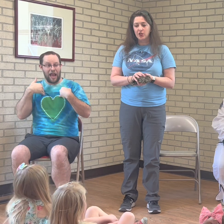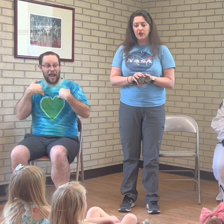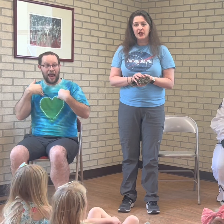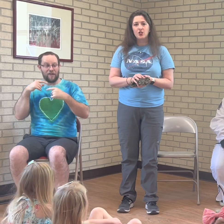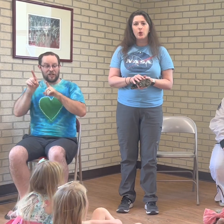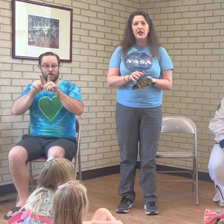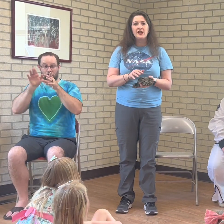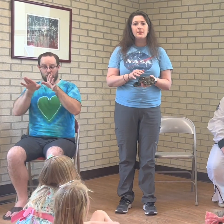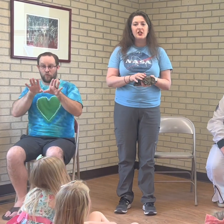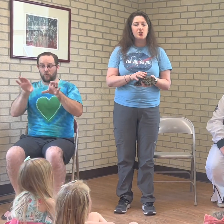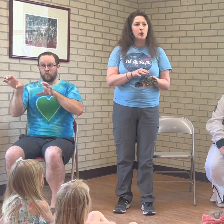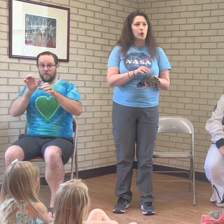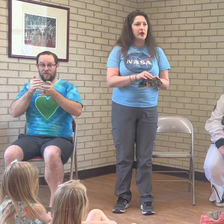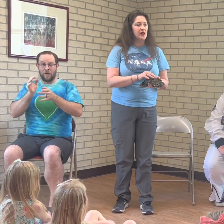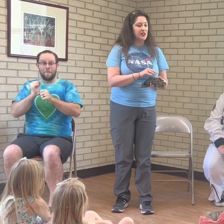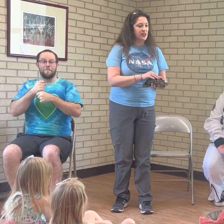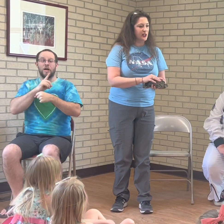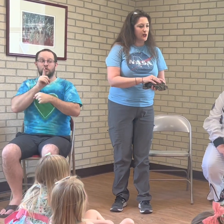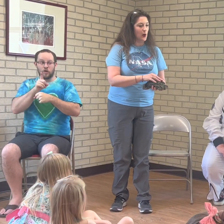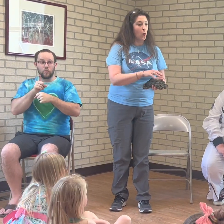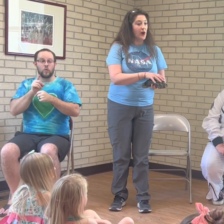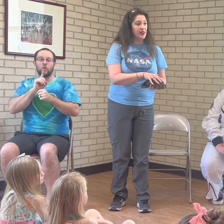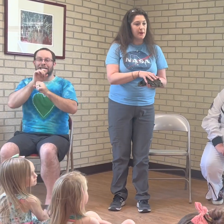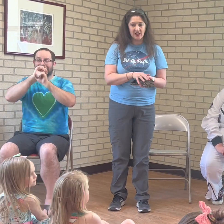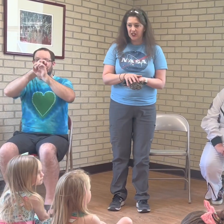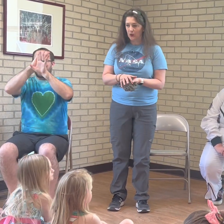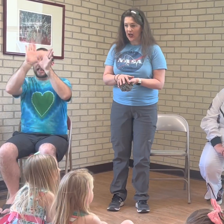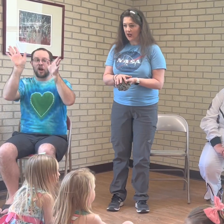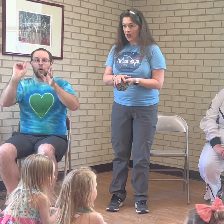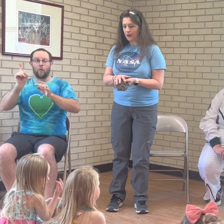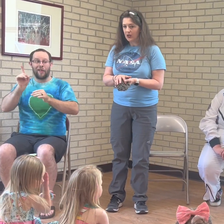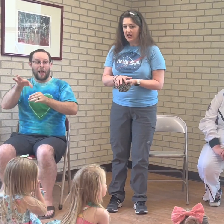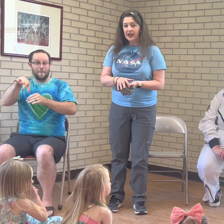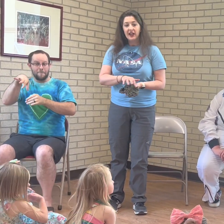this. We need to make sure we're really clear about where they picked this rock up, because